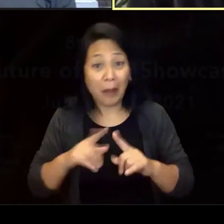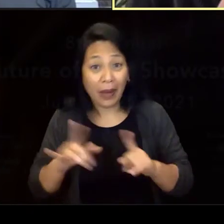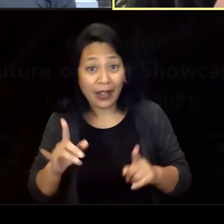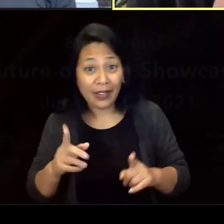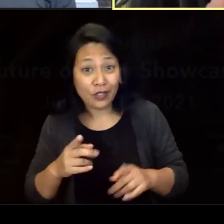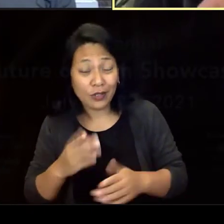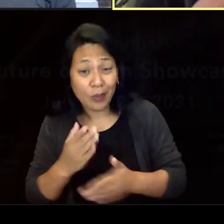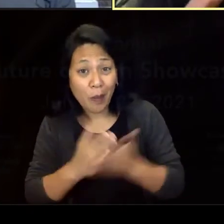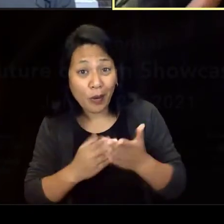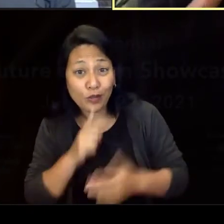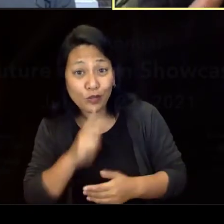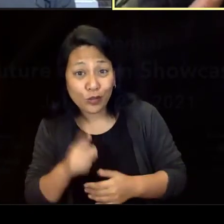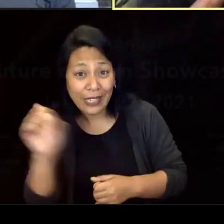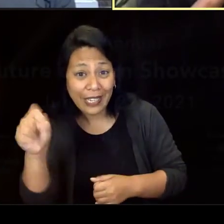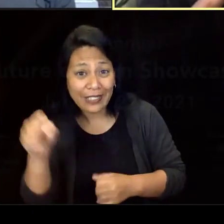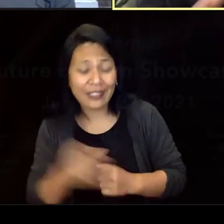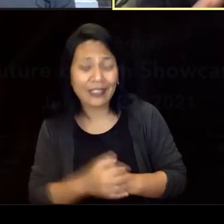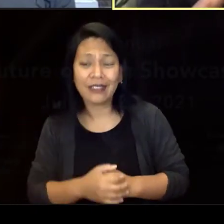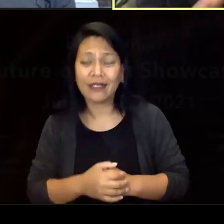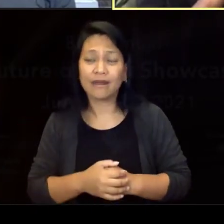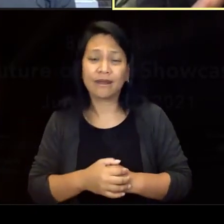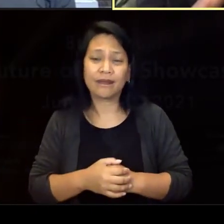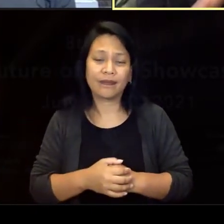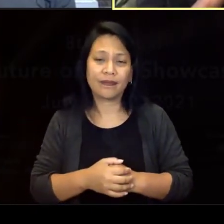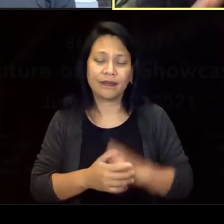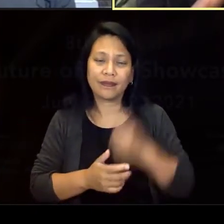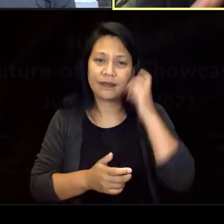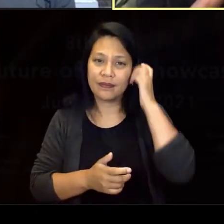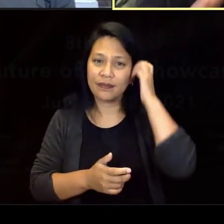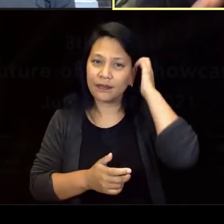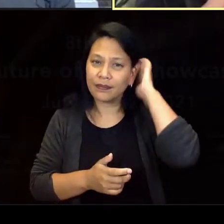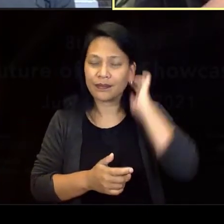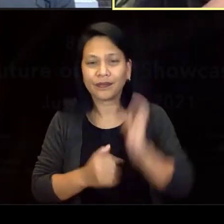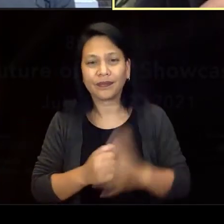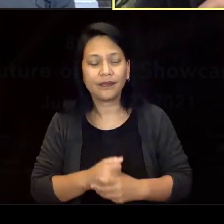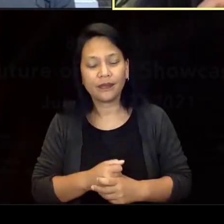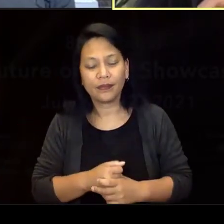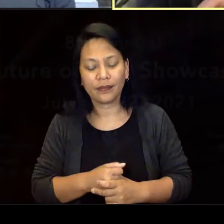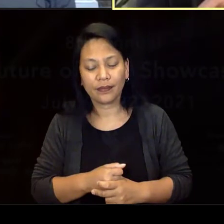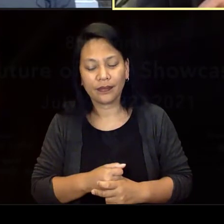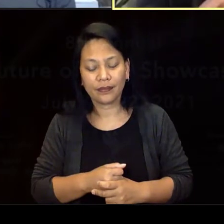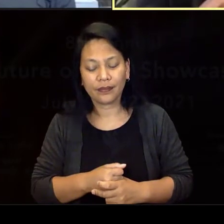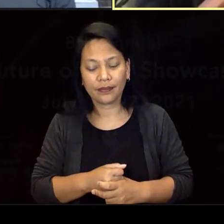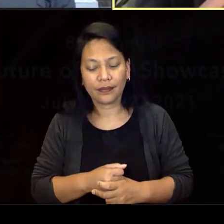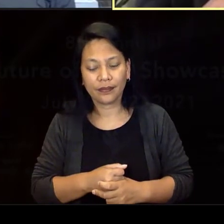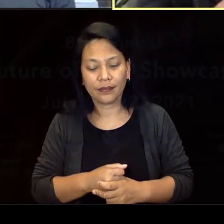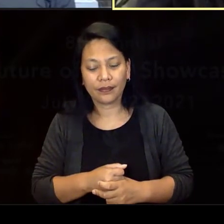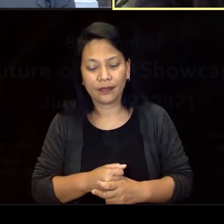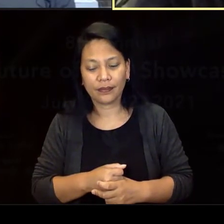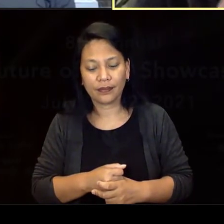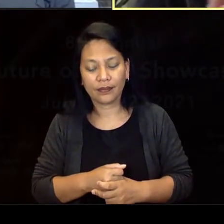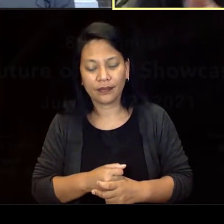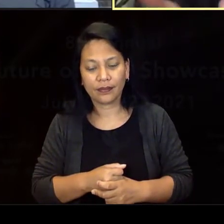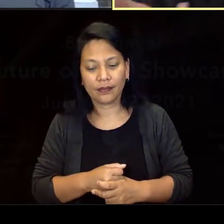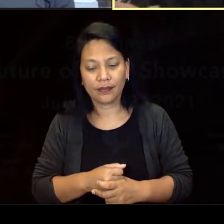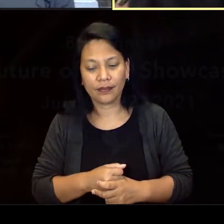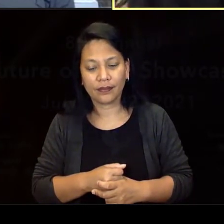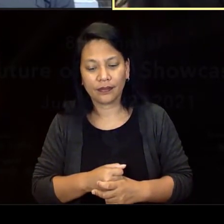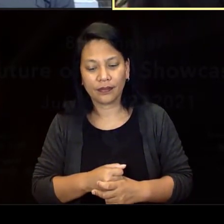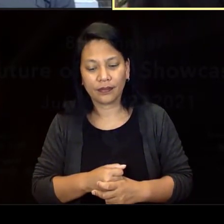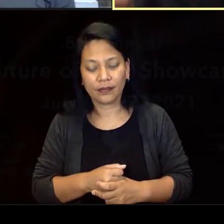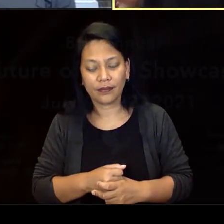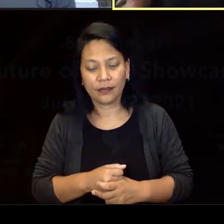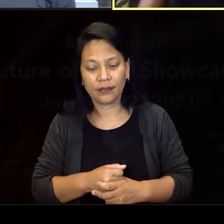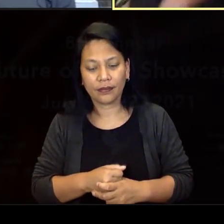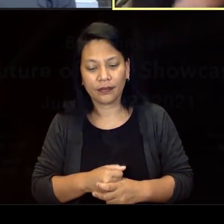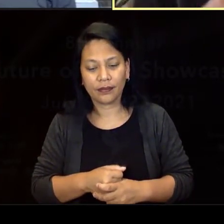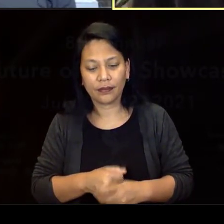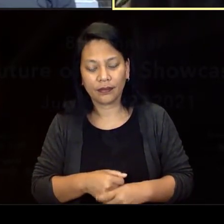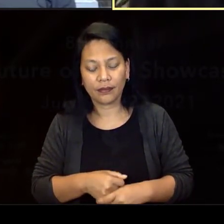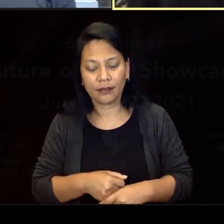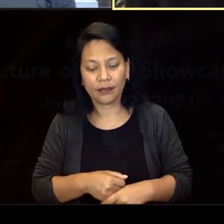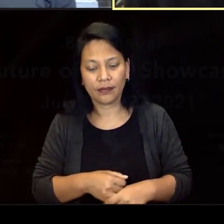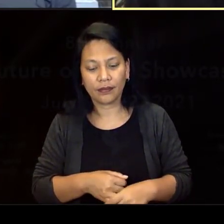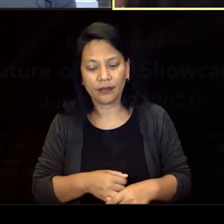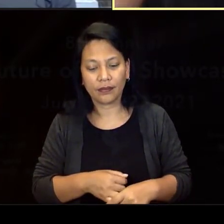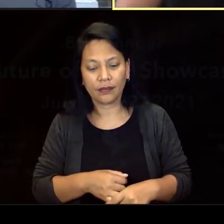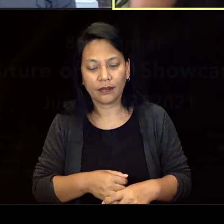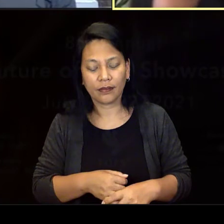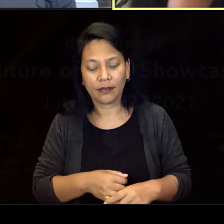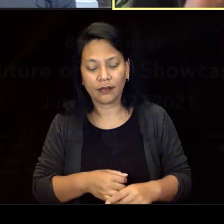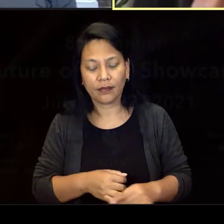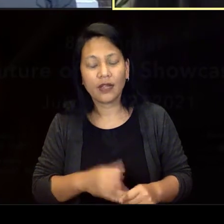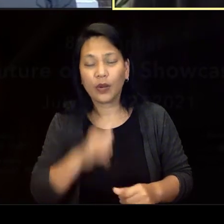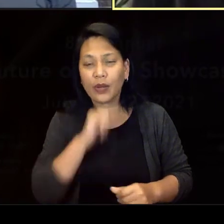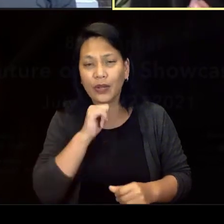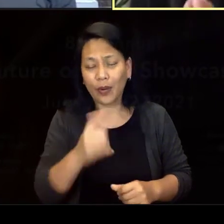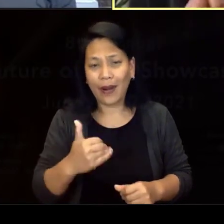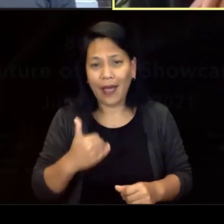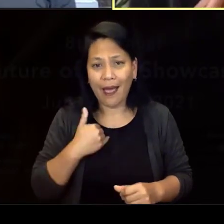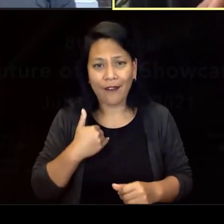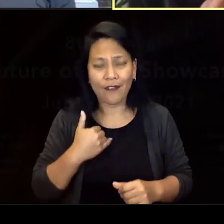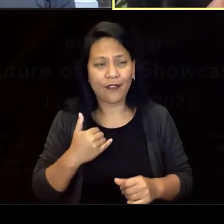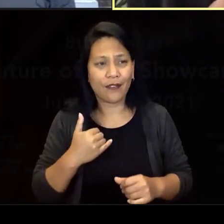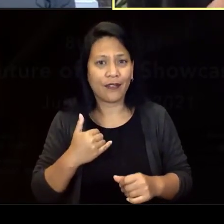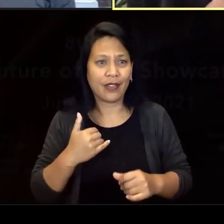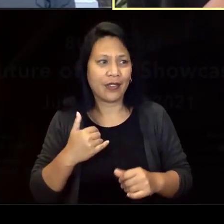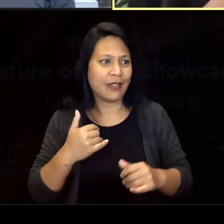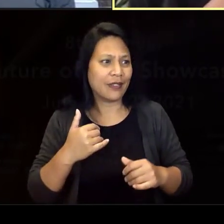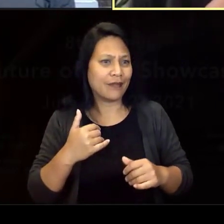You know, like there aren't necessarily like grand, guidelines for supporting actors with disabilities, right?